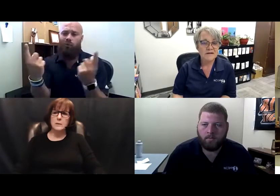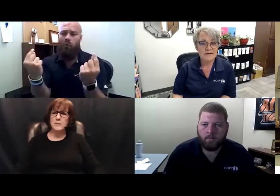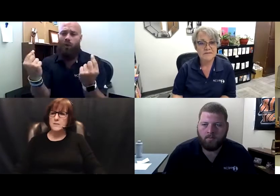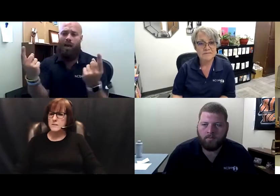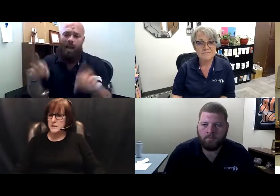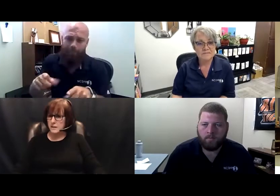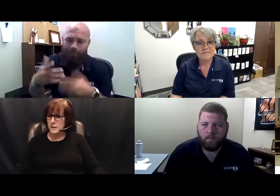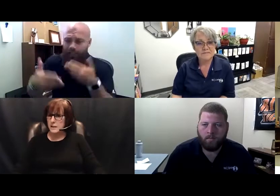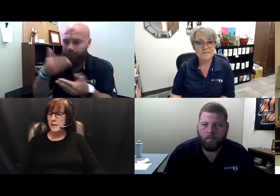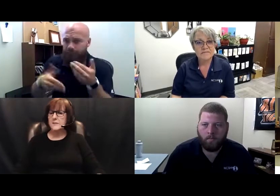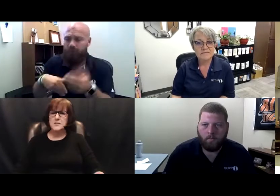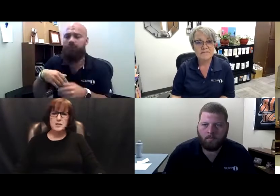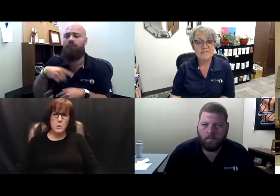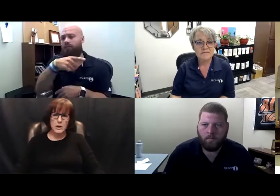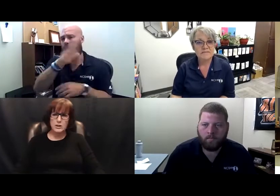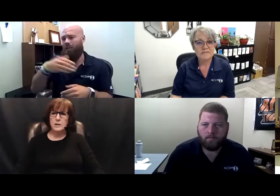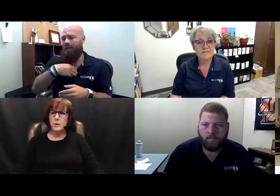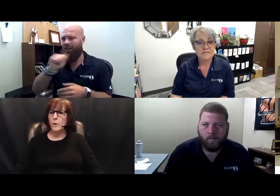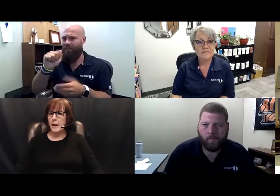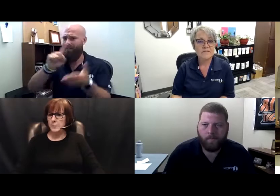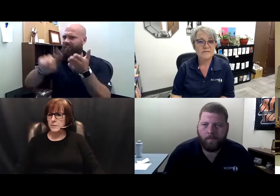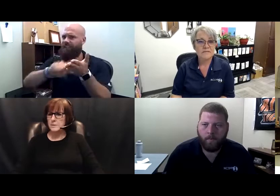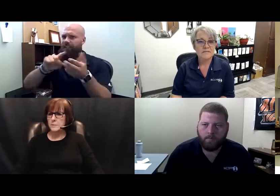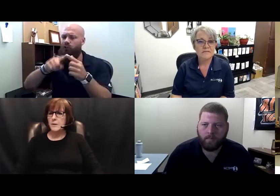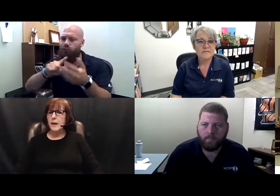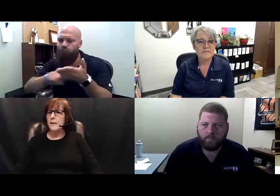of the facility, the situation and what happened and then